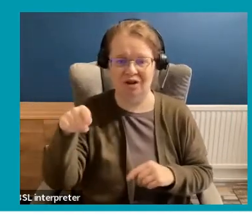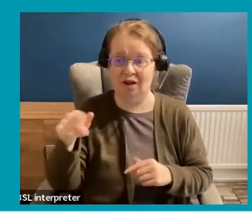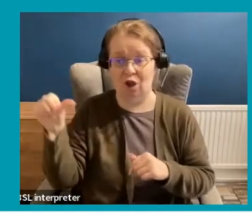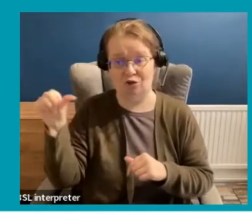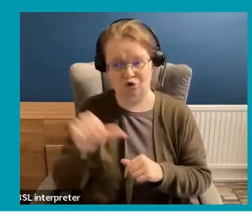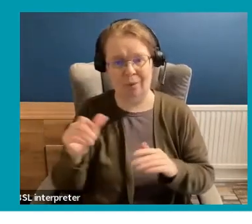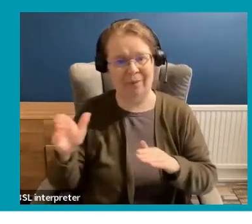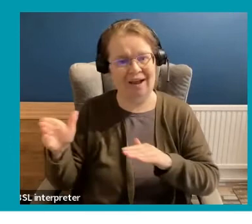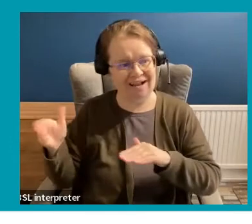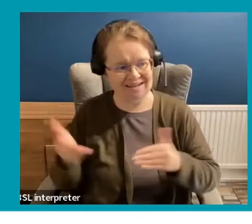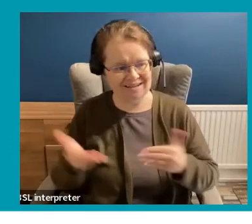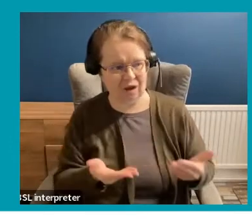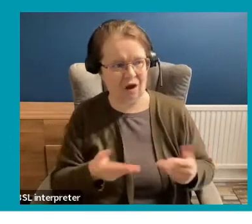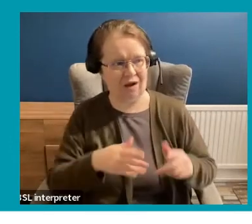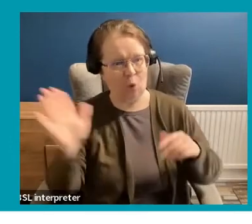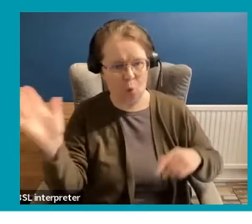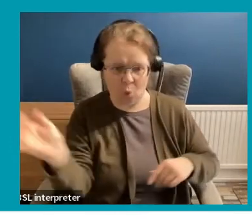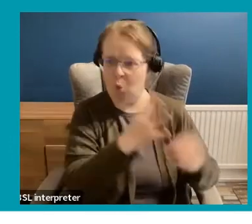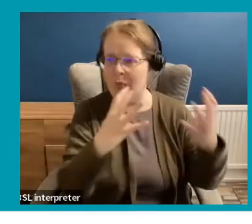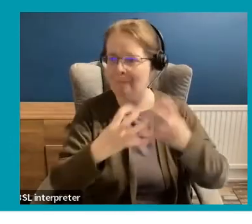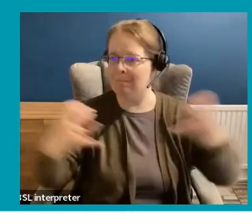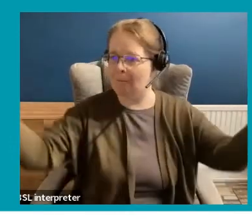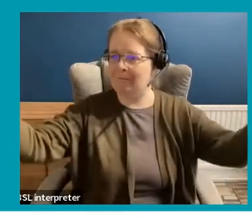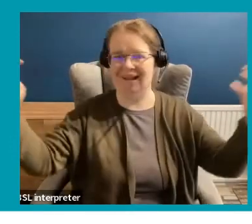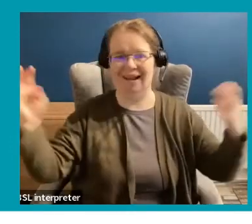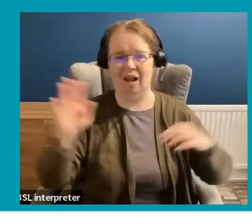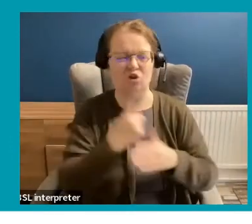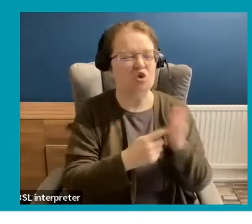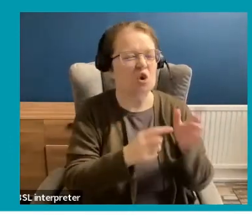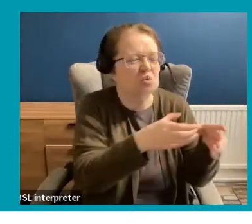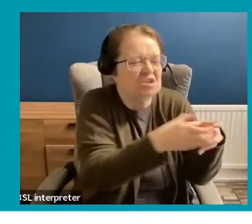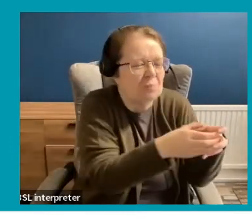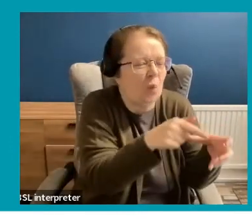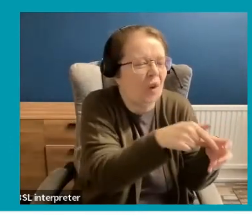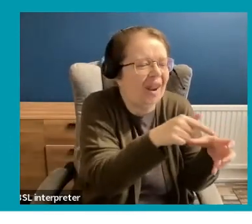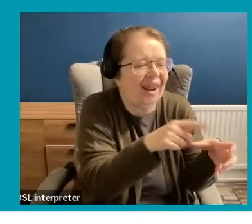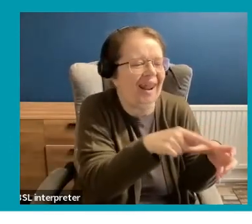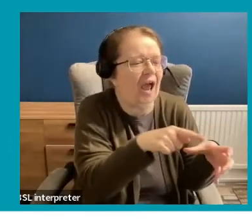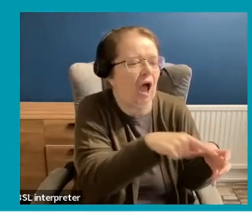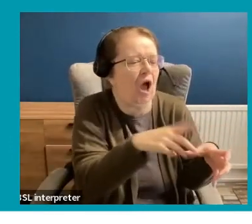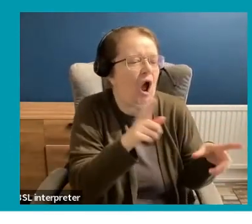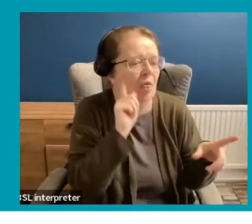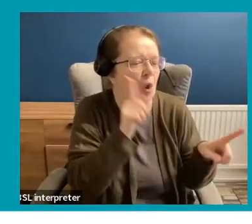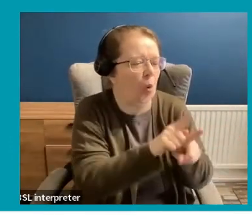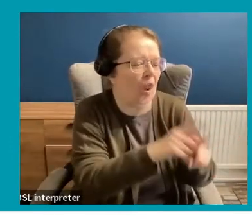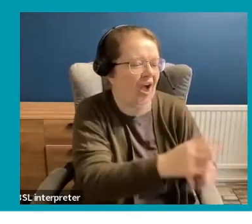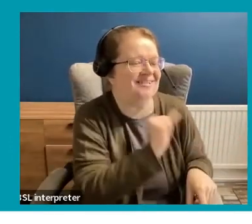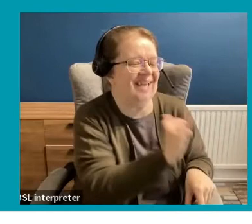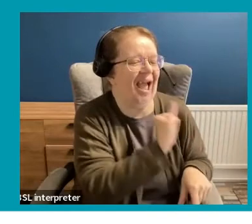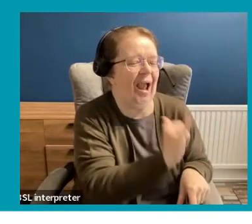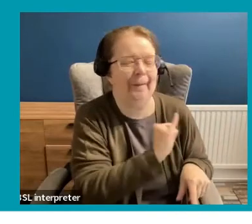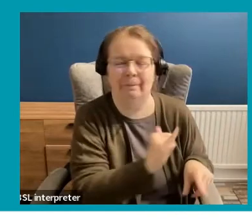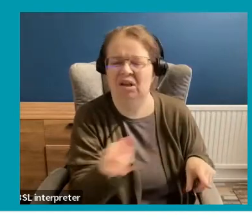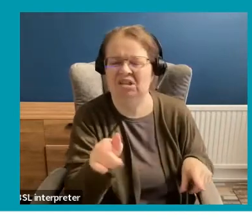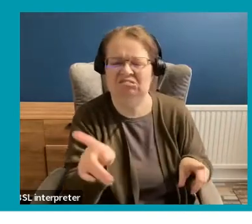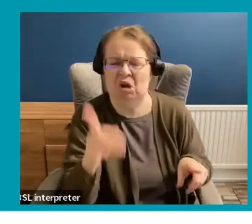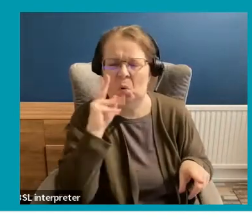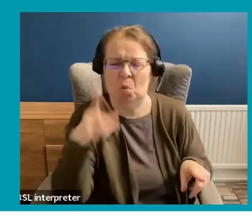the entirety of the public not just the bits of the community that look like them. That is really an important one.